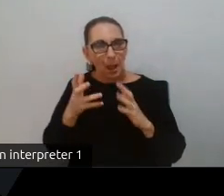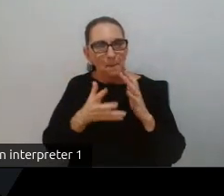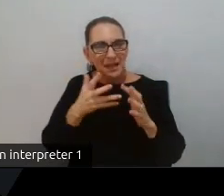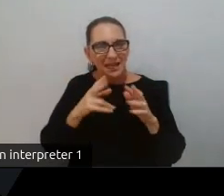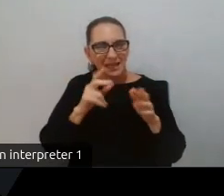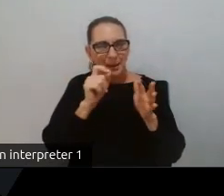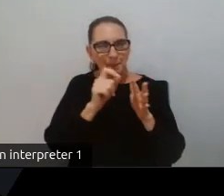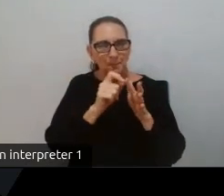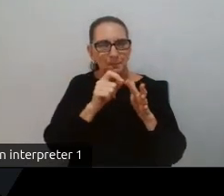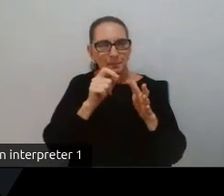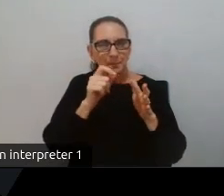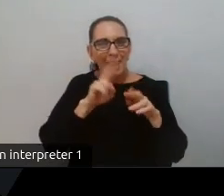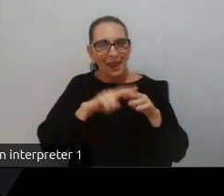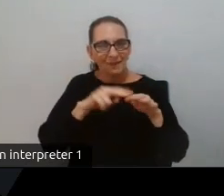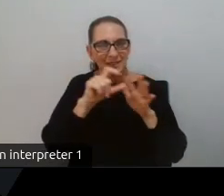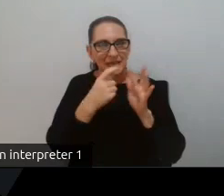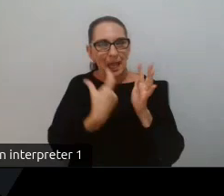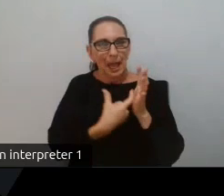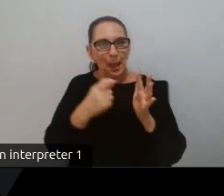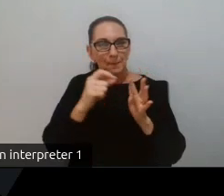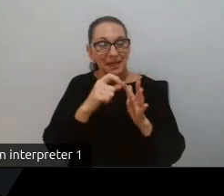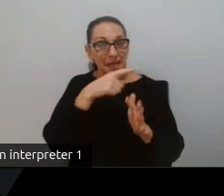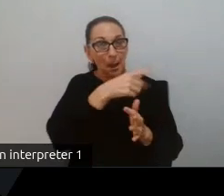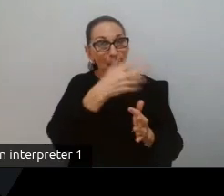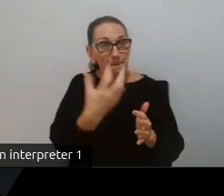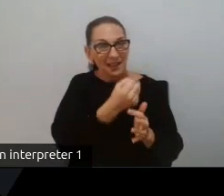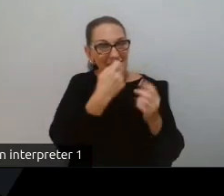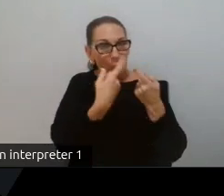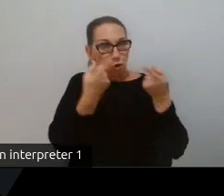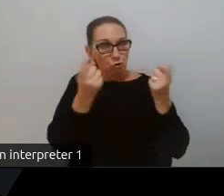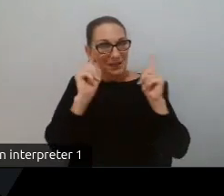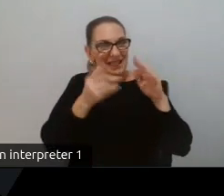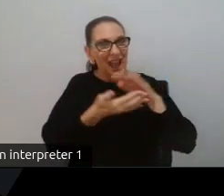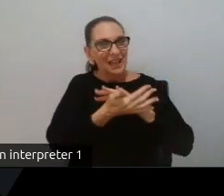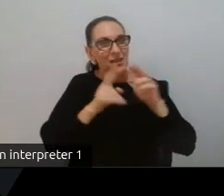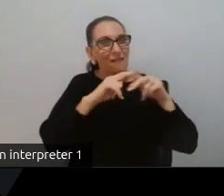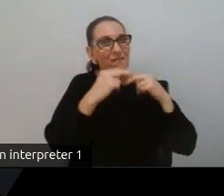mediator. So they have to be accredited under the Family Law Act and they're registered with